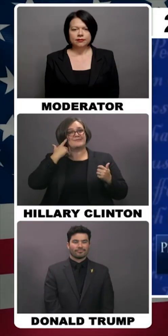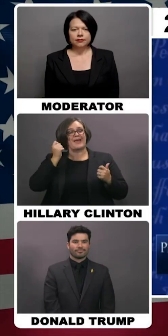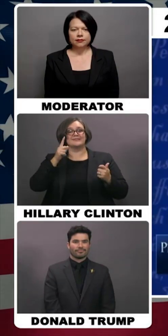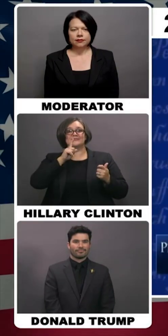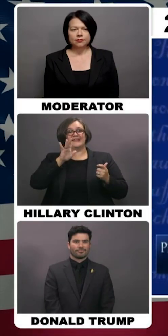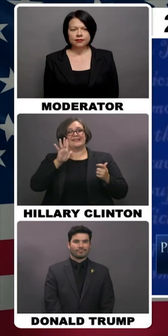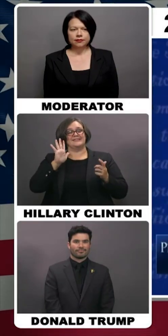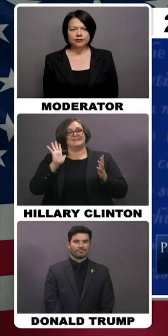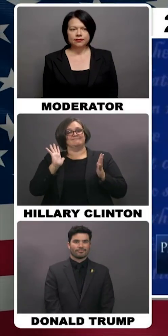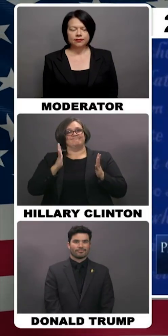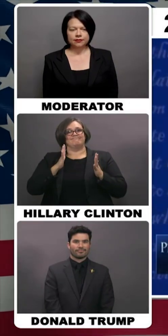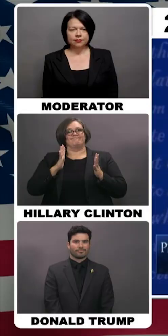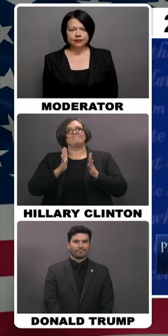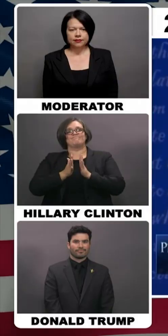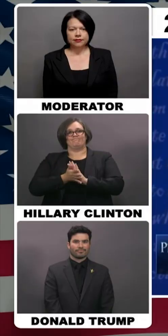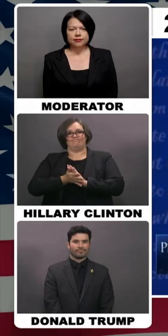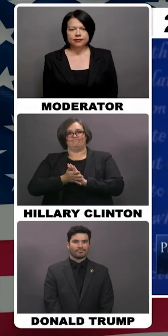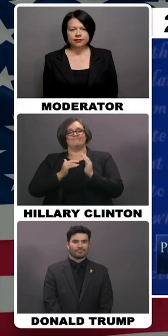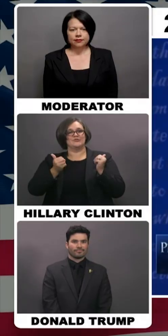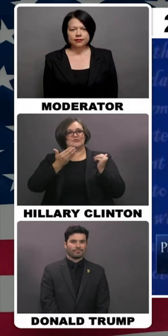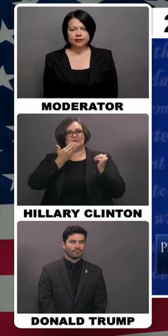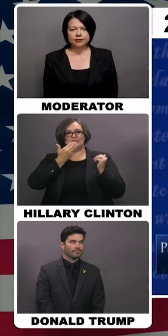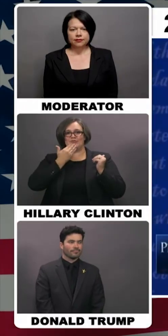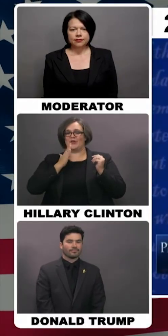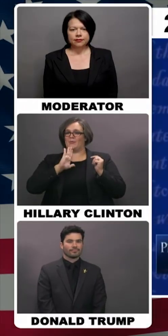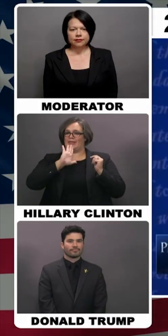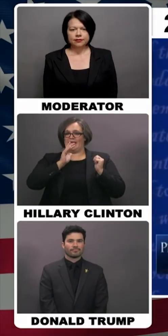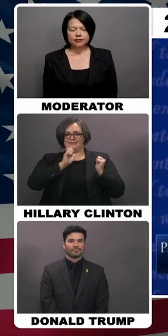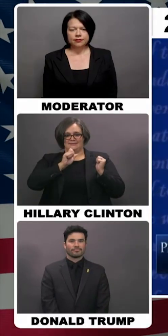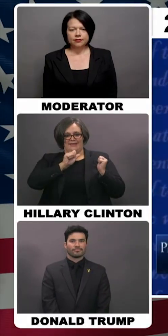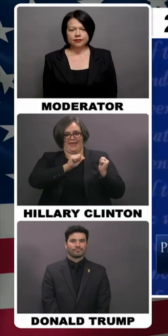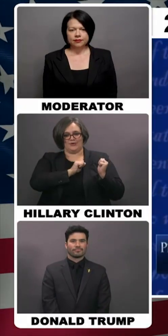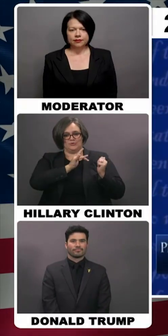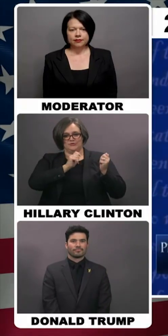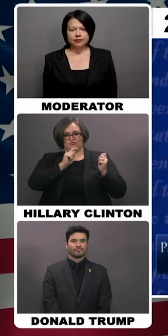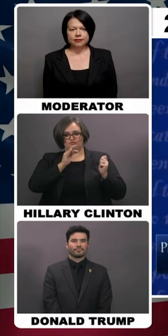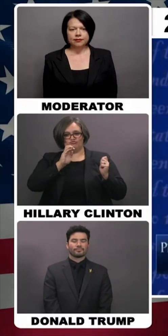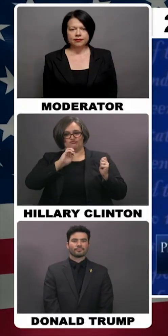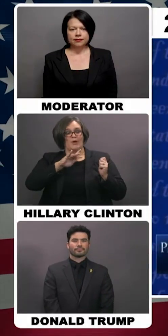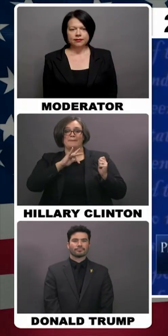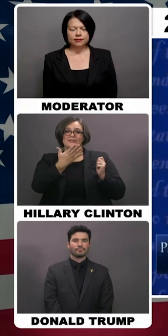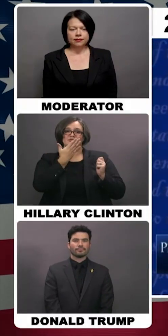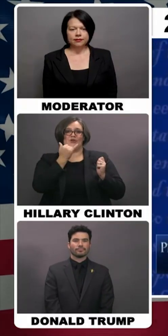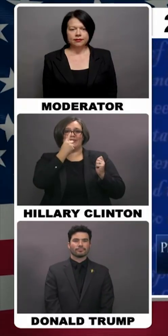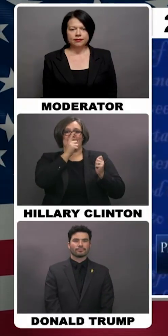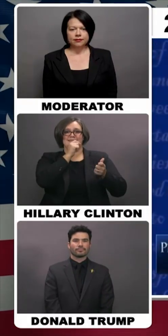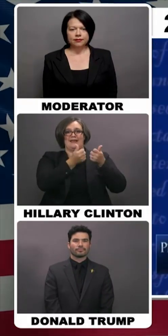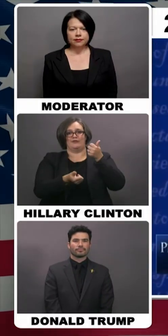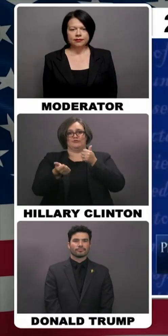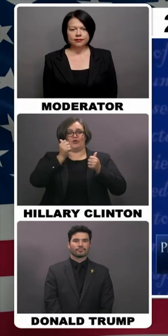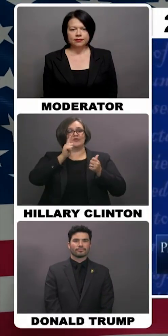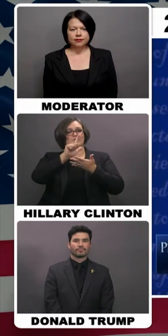that someone with the temperament of Donald Trump is not in charge of the law in our country. Yeah, Because you'd be in jail.